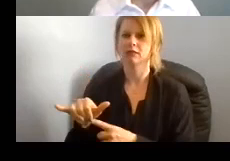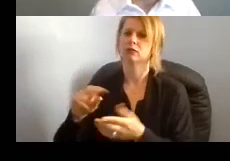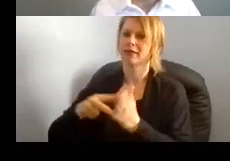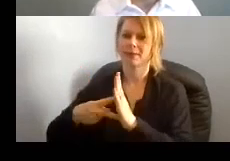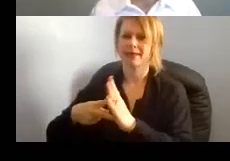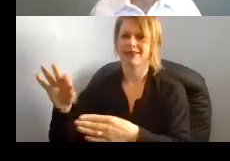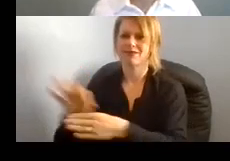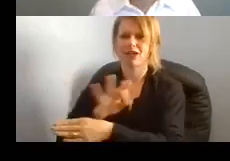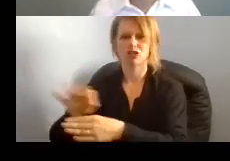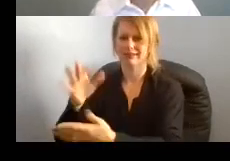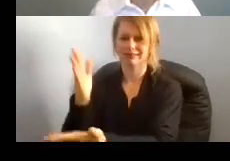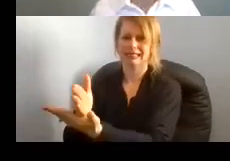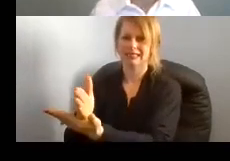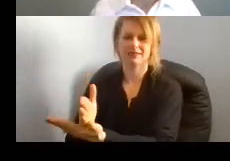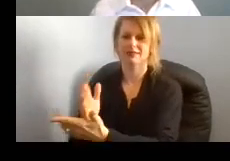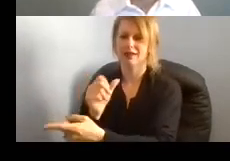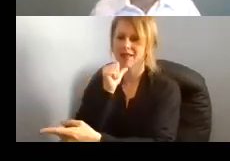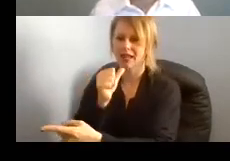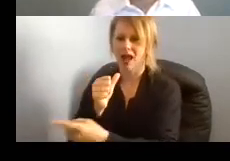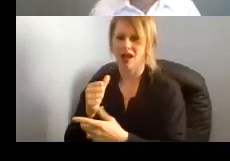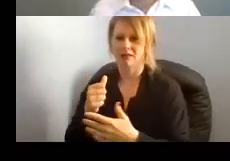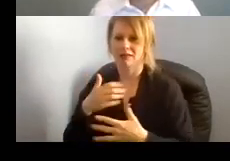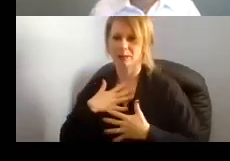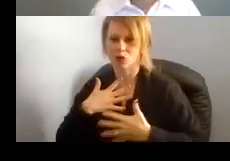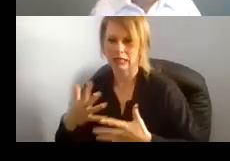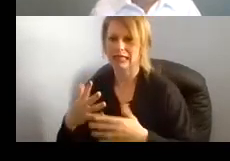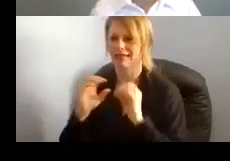They don’t breathe. They’re not hungry. They’re not in pain. They don’t think.